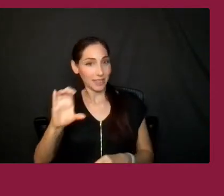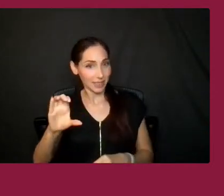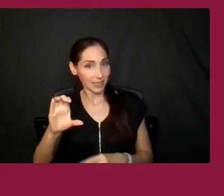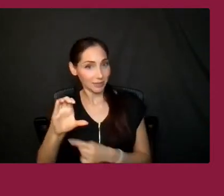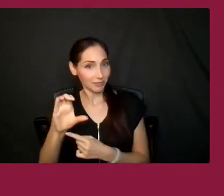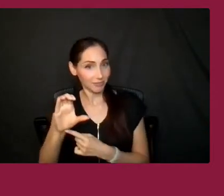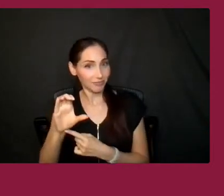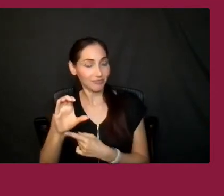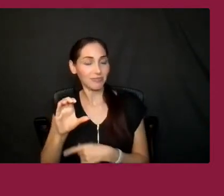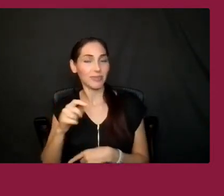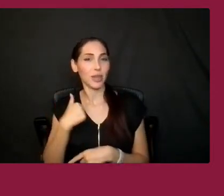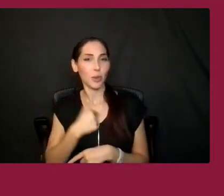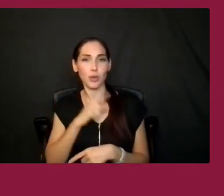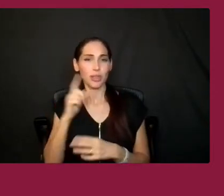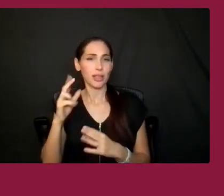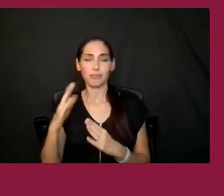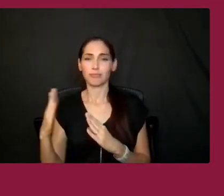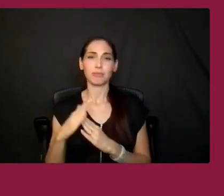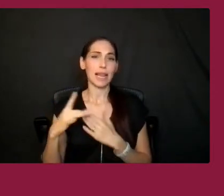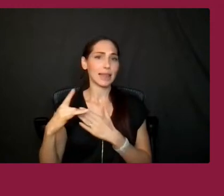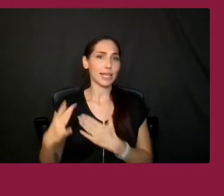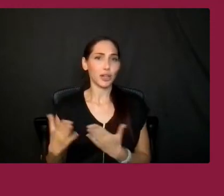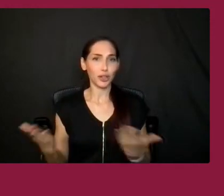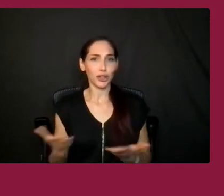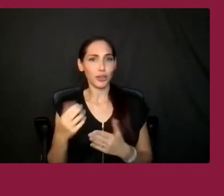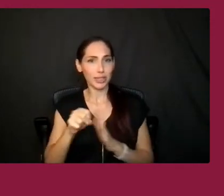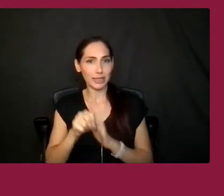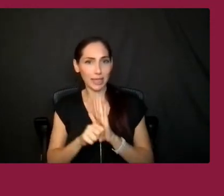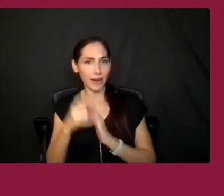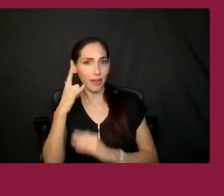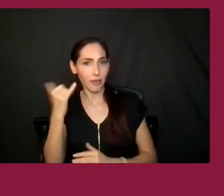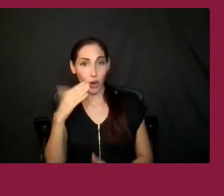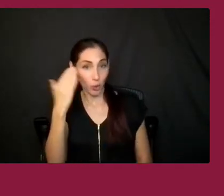really a leader in the state, I don't know if you're aware of this, in terms of our work